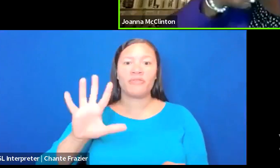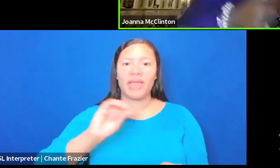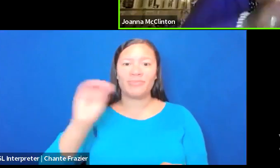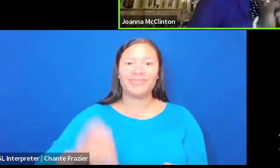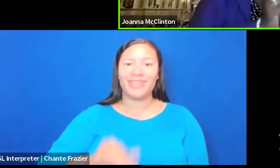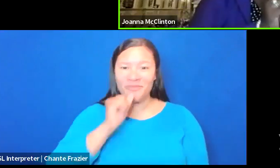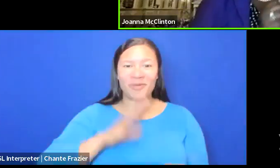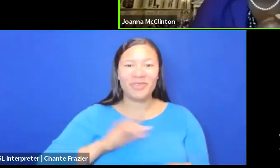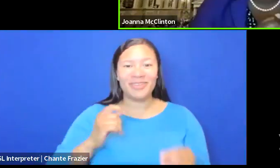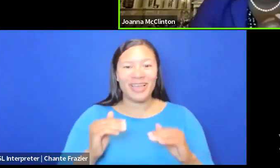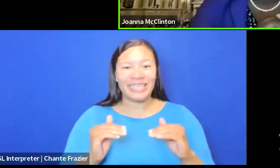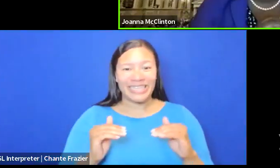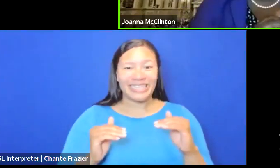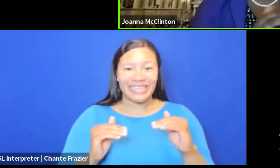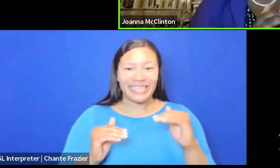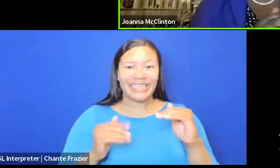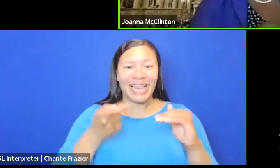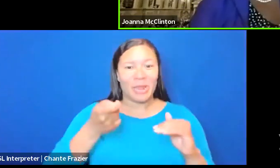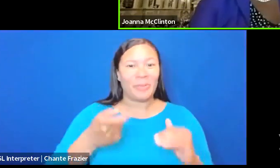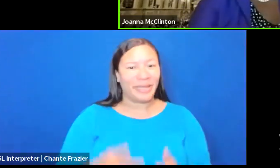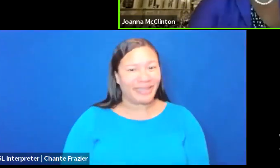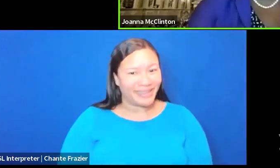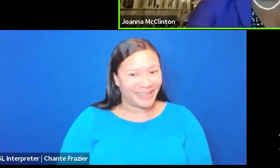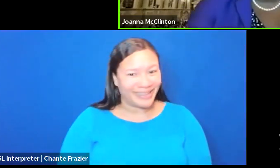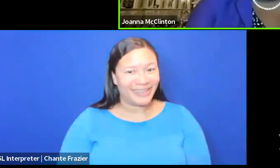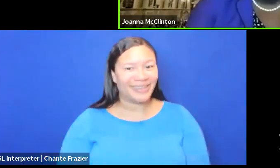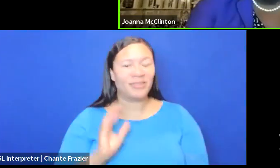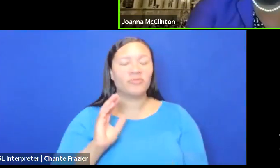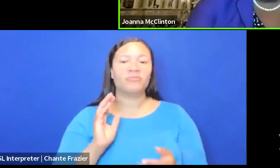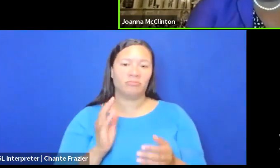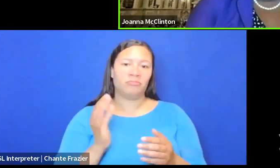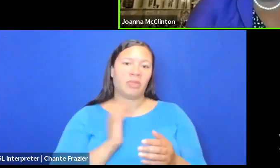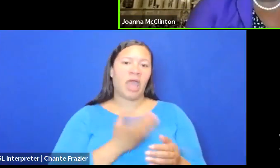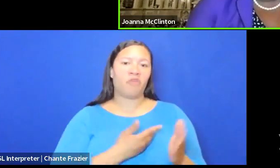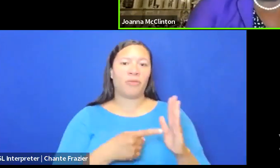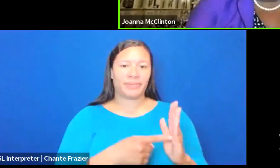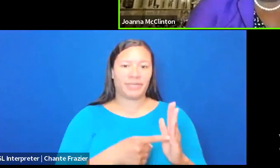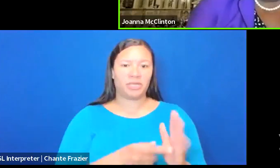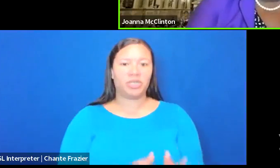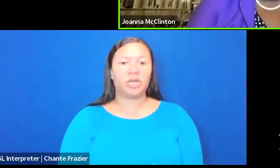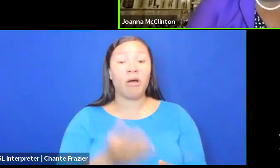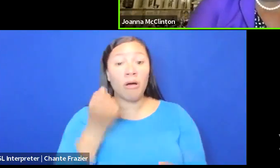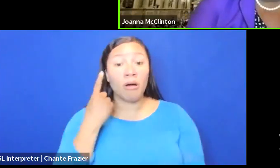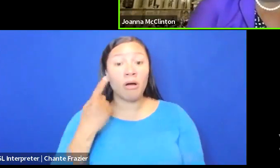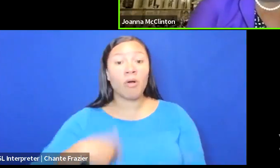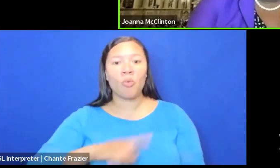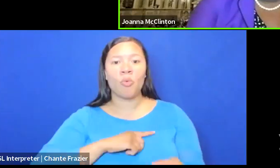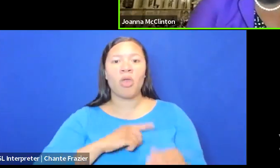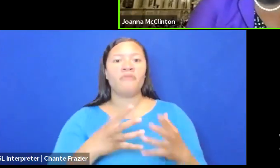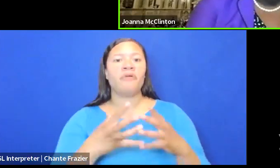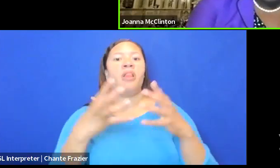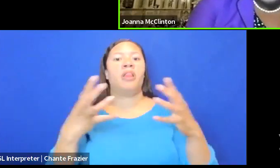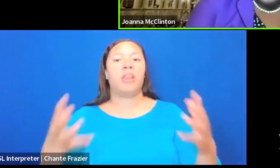population but we are at very low 29% I'm excited I'm a Democrat and in my